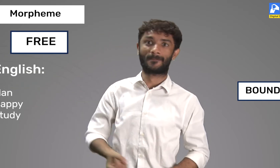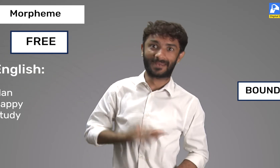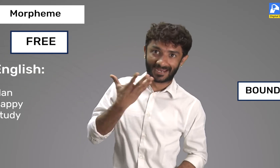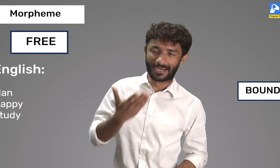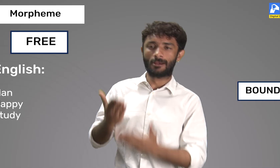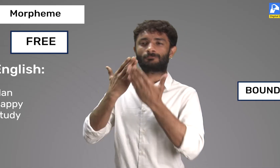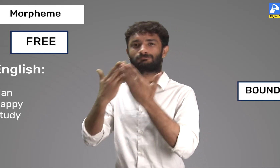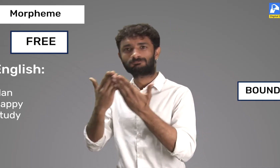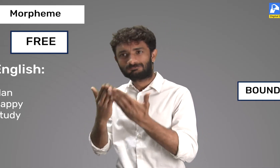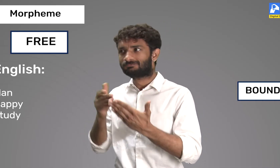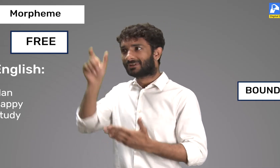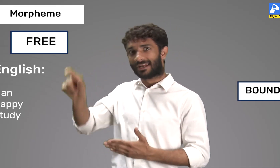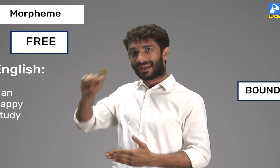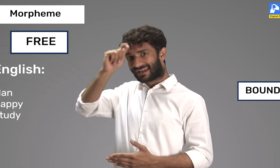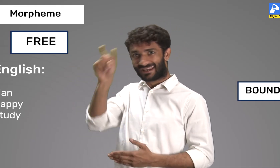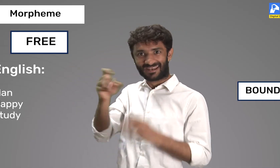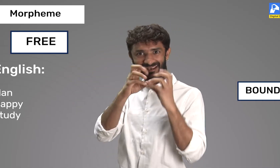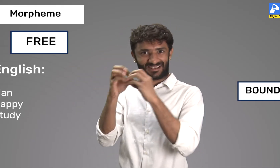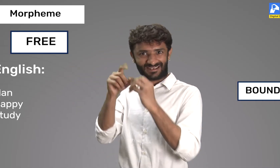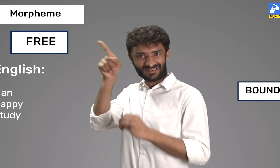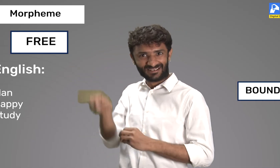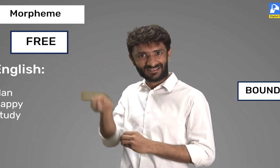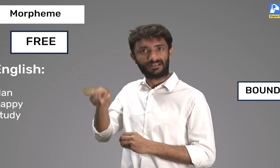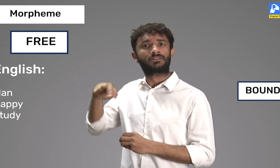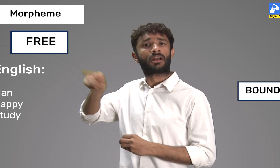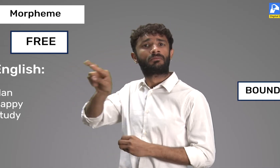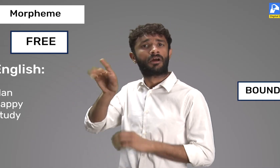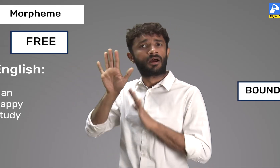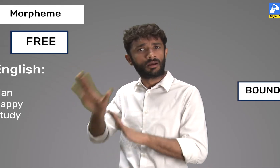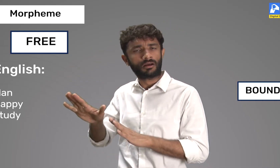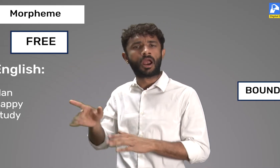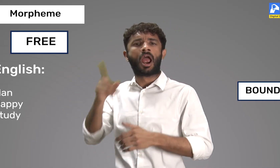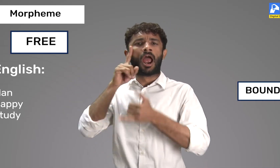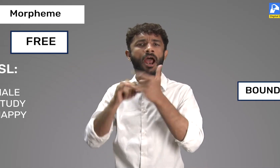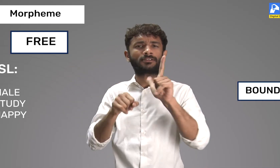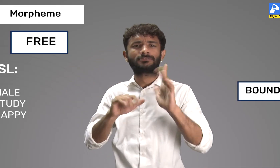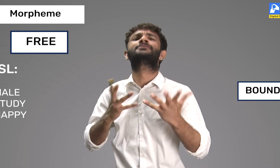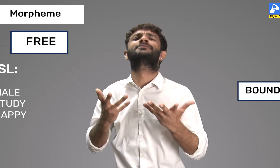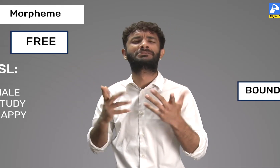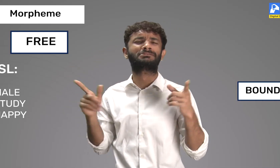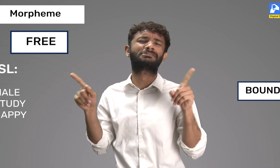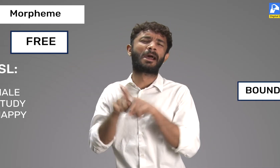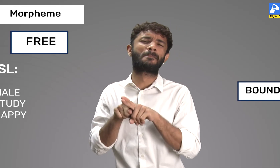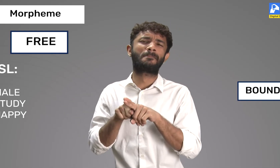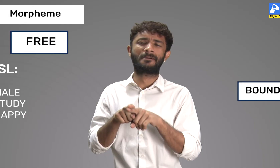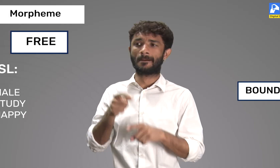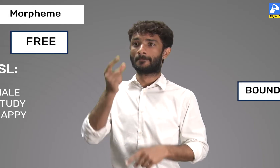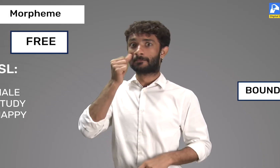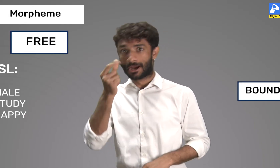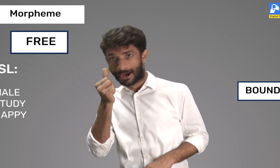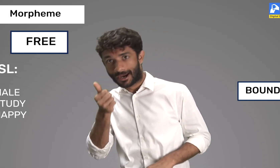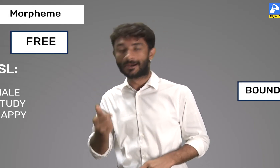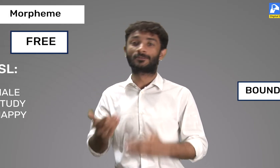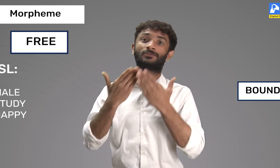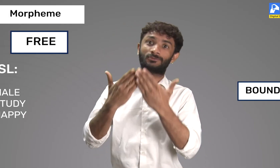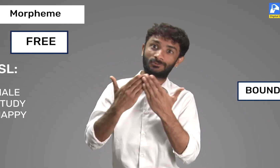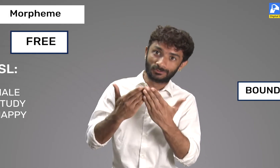HAPPY, and STUDY have their own meanings, while in ISL such as- MALE, STUDY,